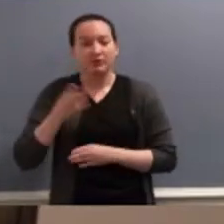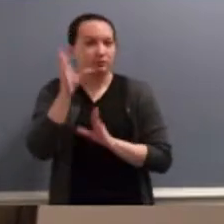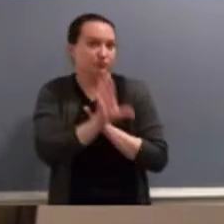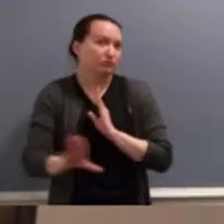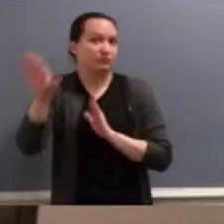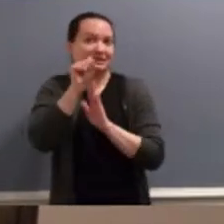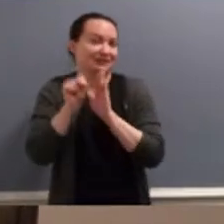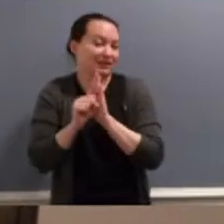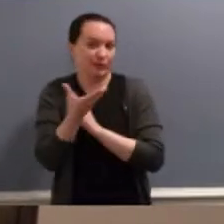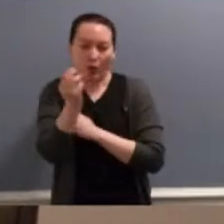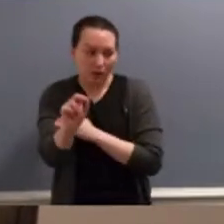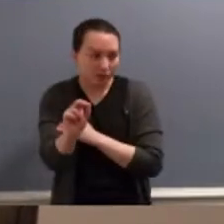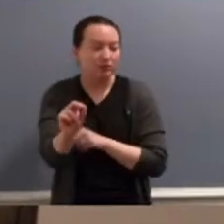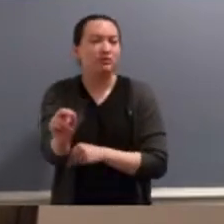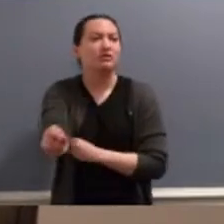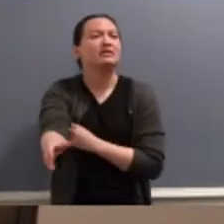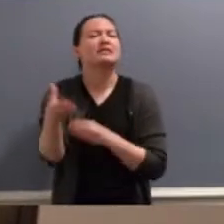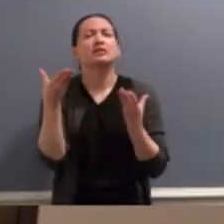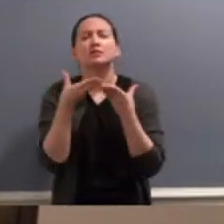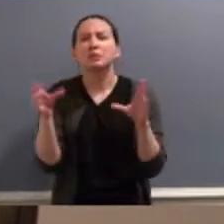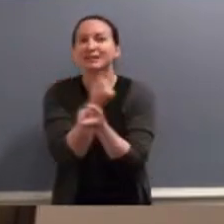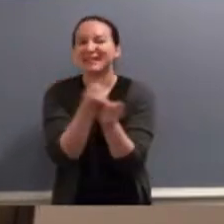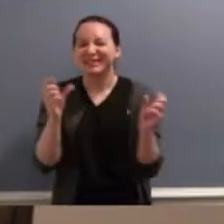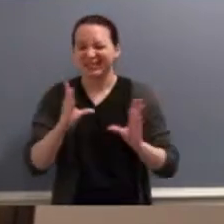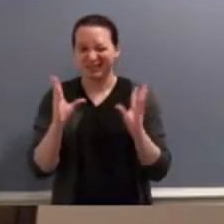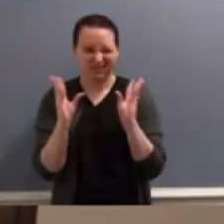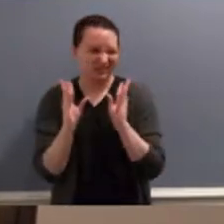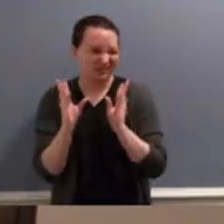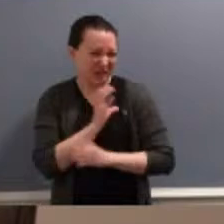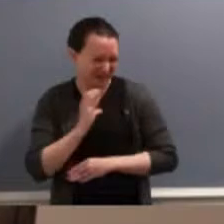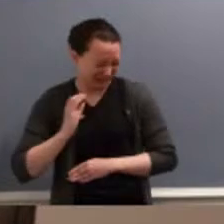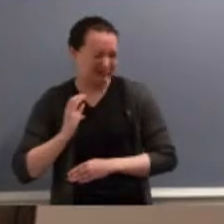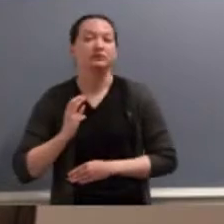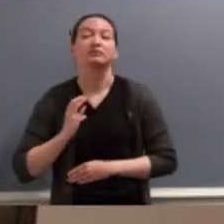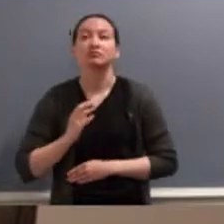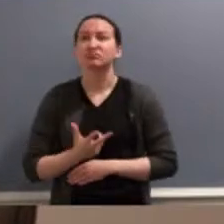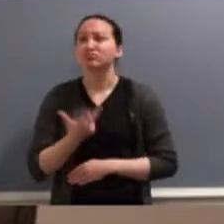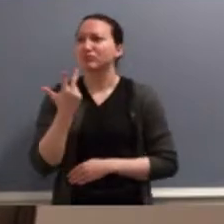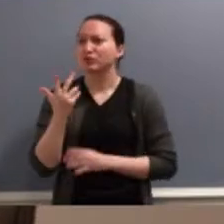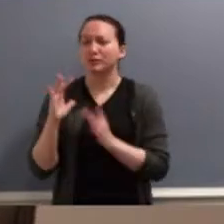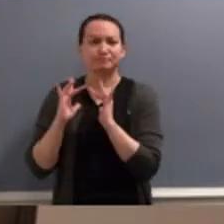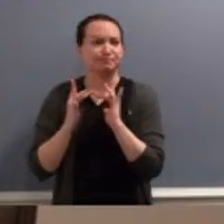and every the public safety committee I've been on there we've had three webinars and each one